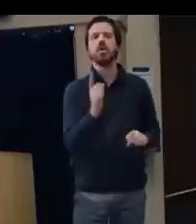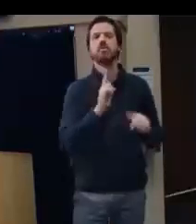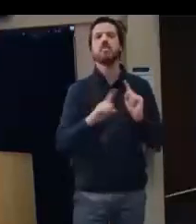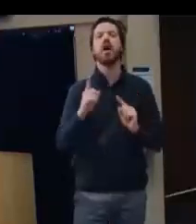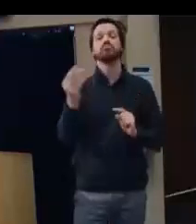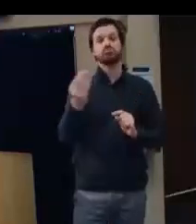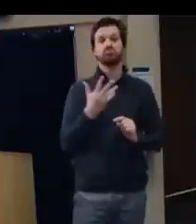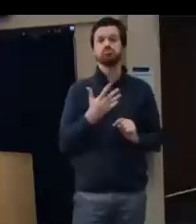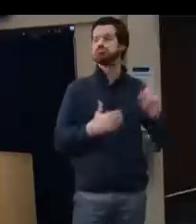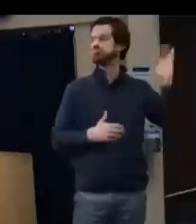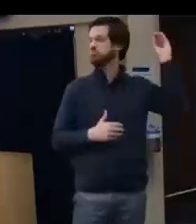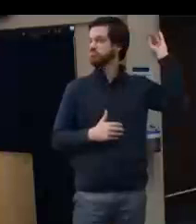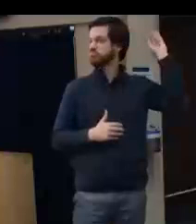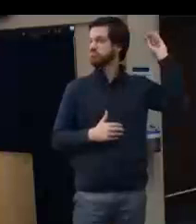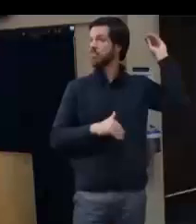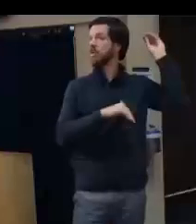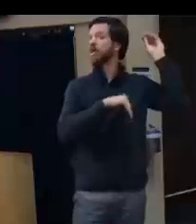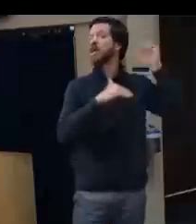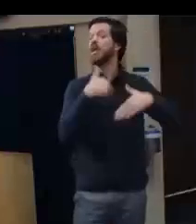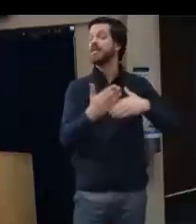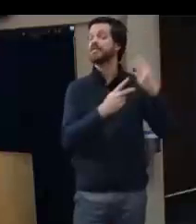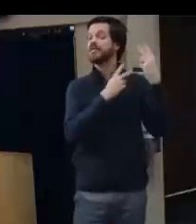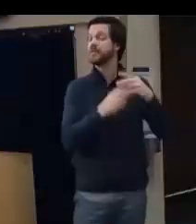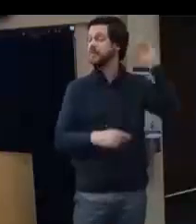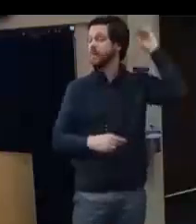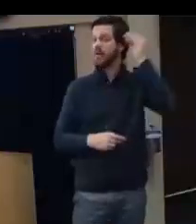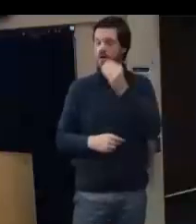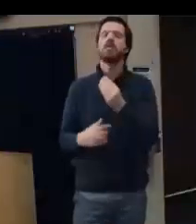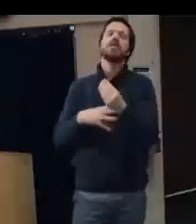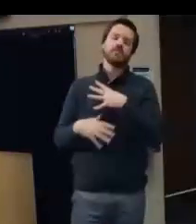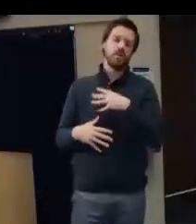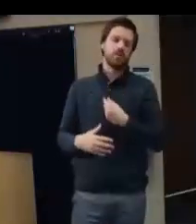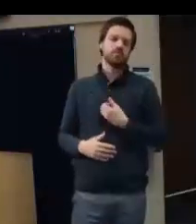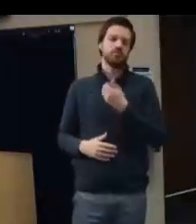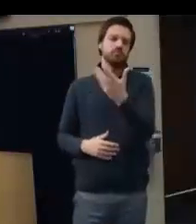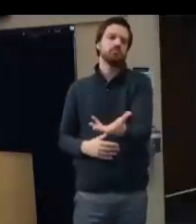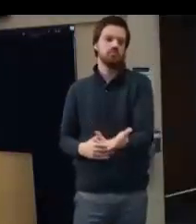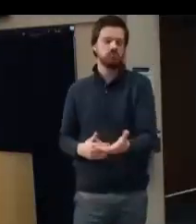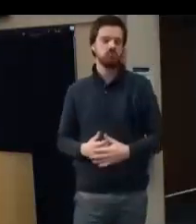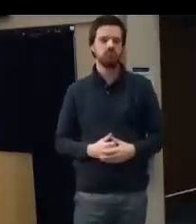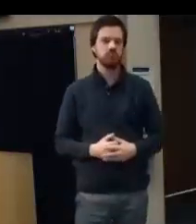and then maybe when they come back for their next [ __ ] Clinic visit they're ready to open up I'm a